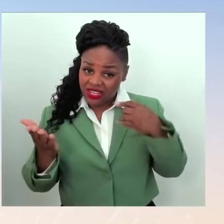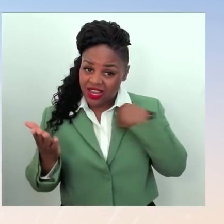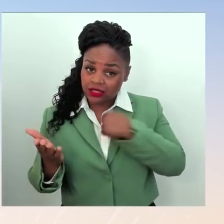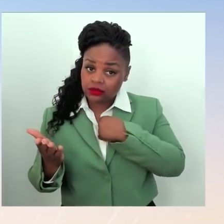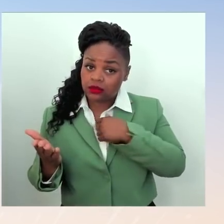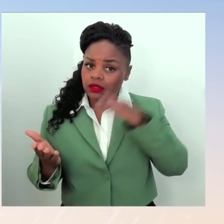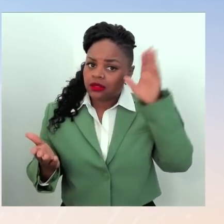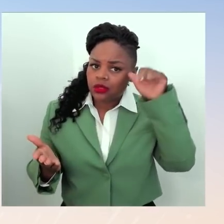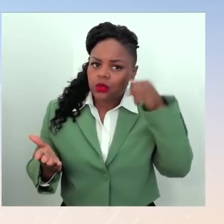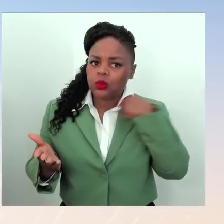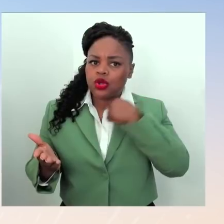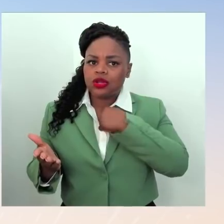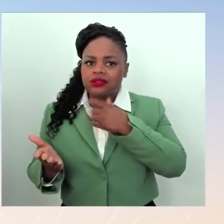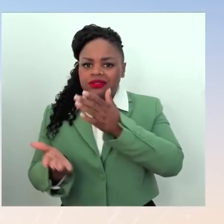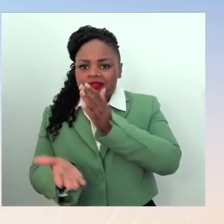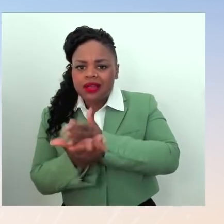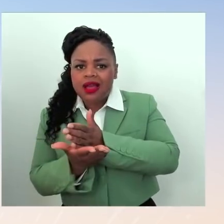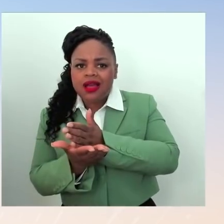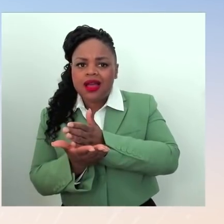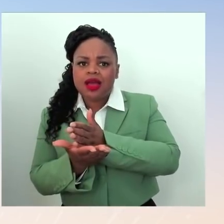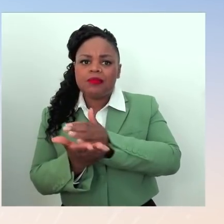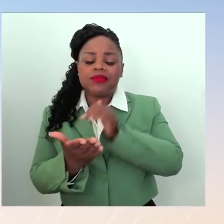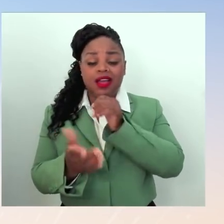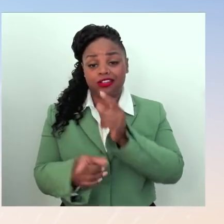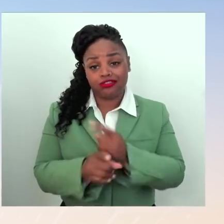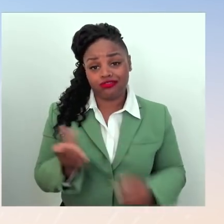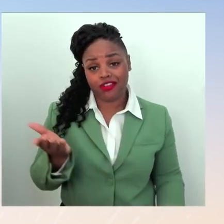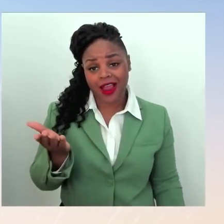The Press: Would President Biden rescind his executive order